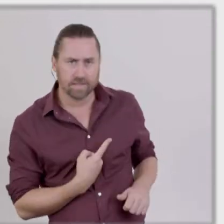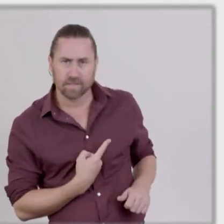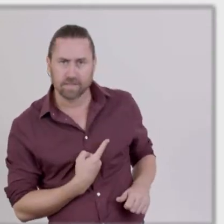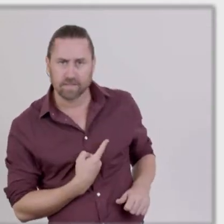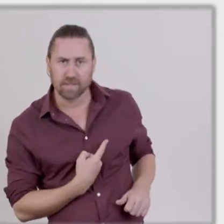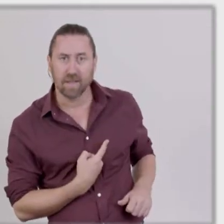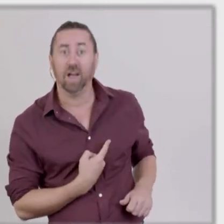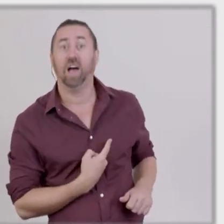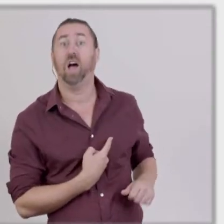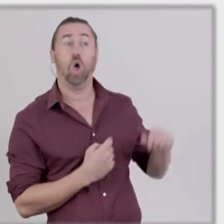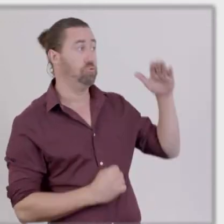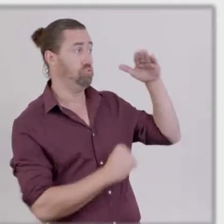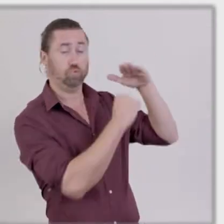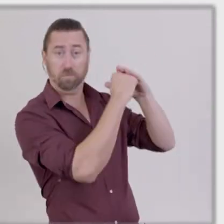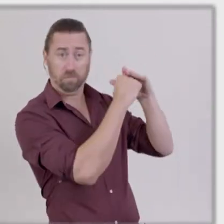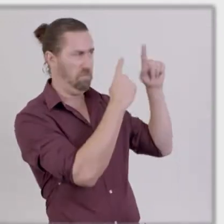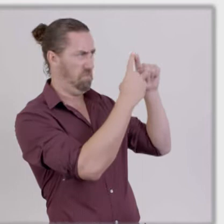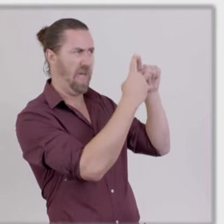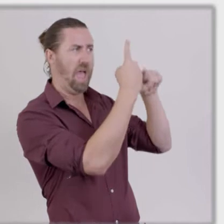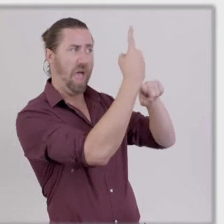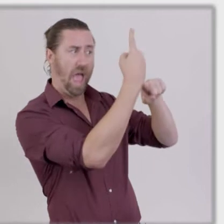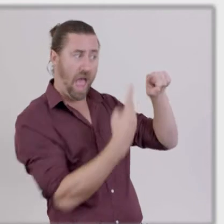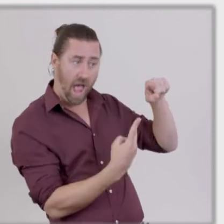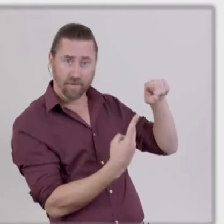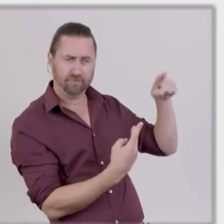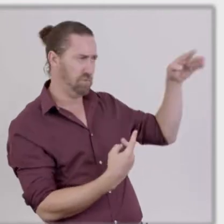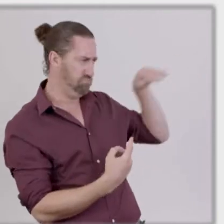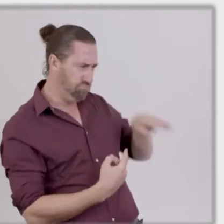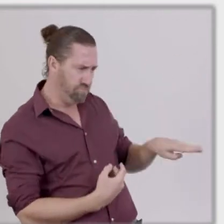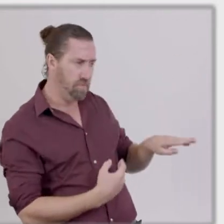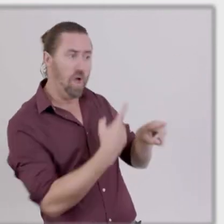The first fraction is one half, and the second fraction is one third.